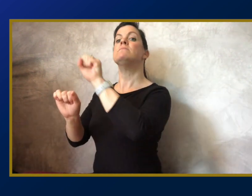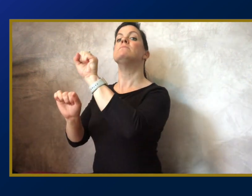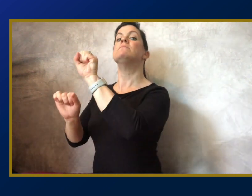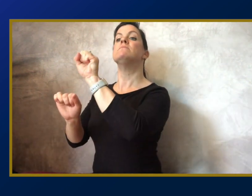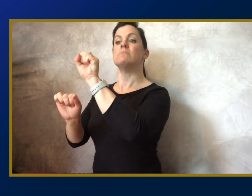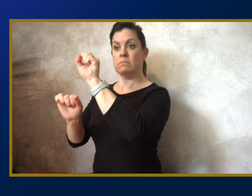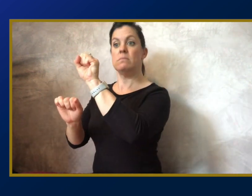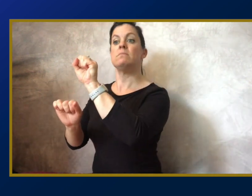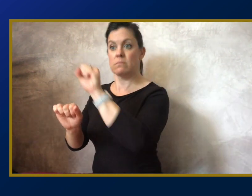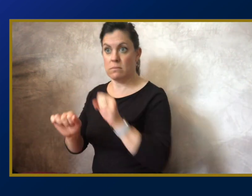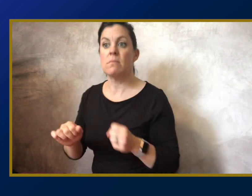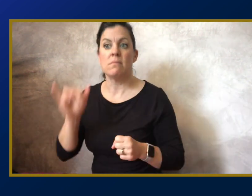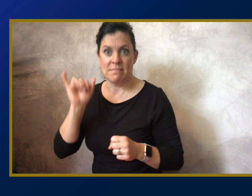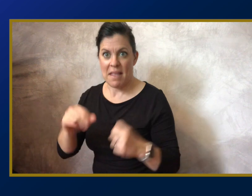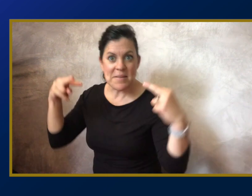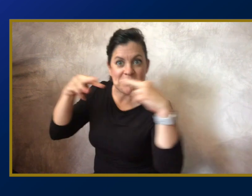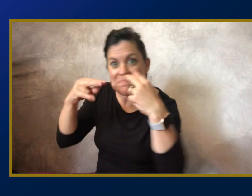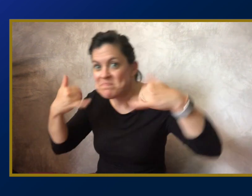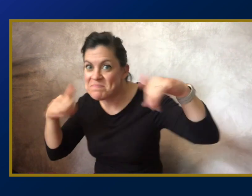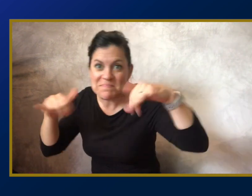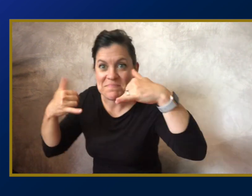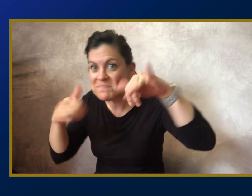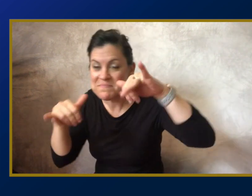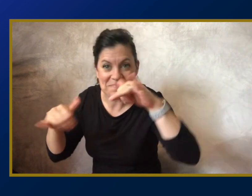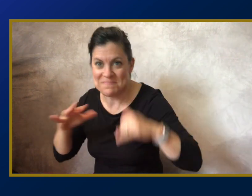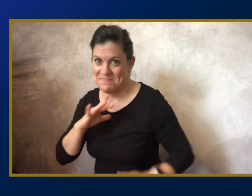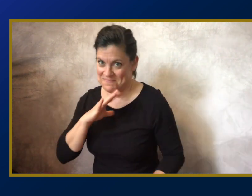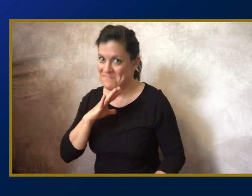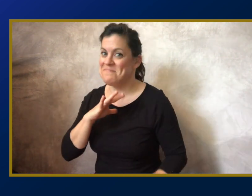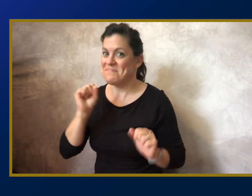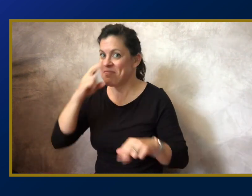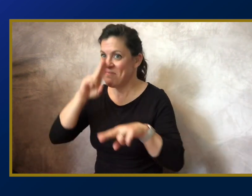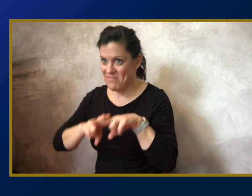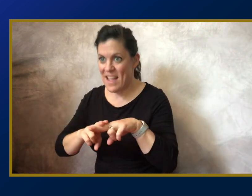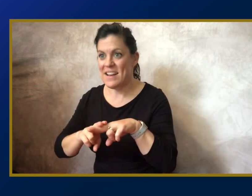and you can stay right opposite your child. It's a great way to work on eye contact. It's a great